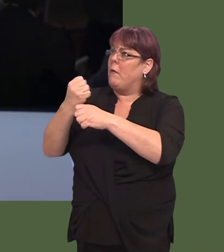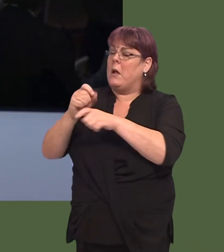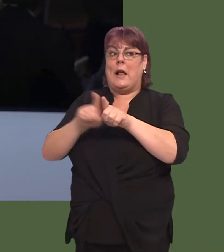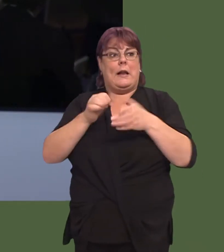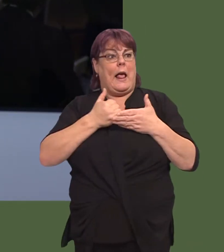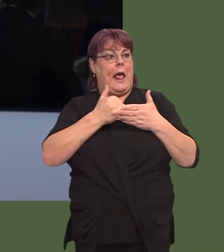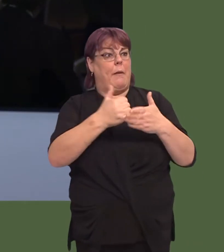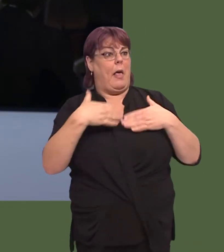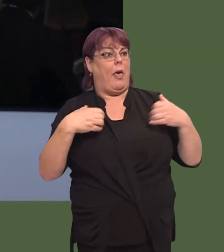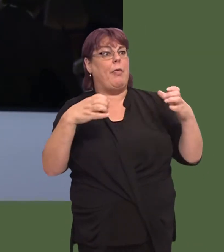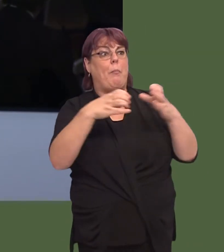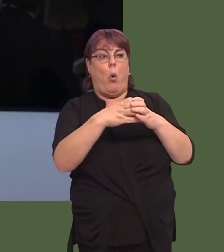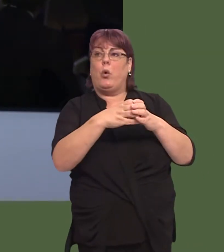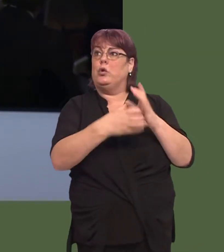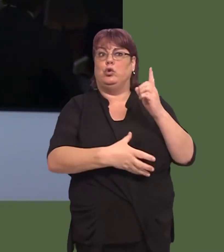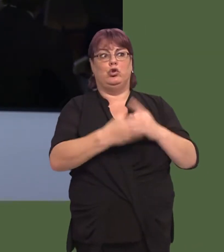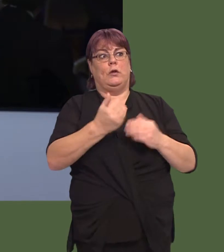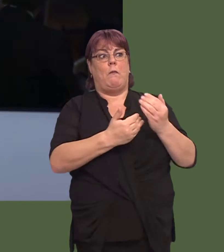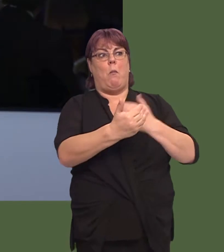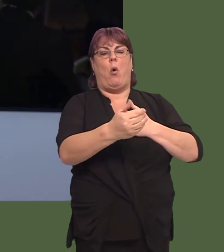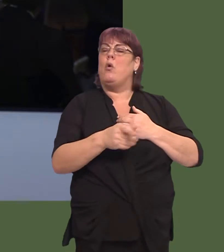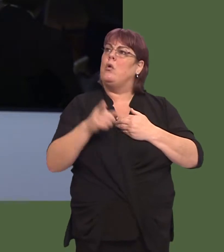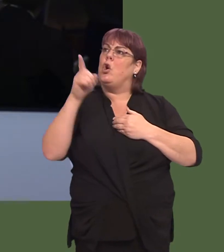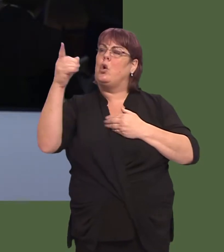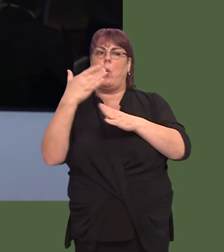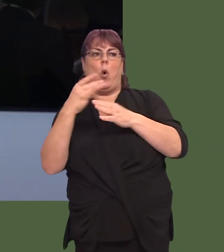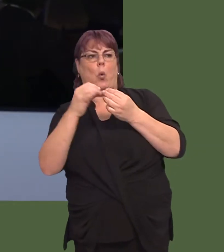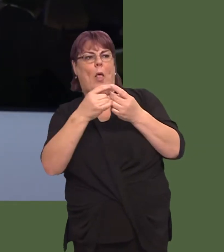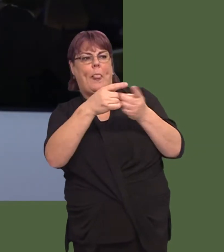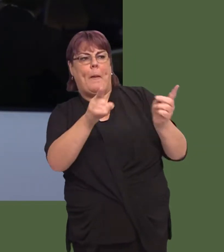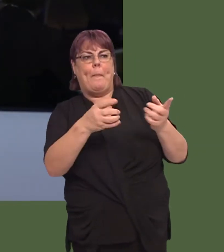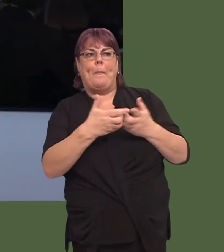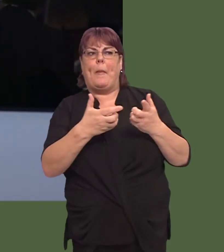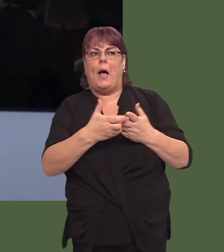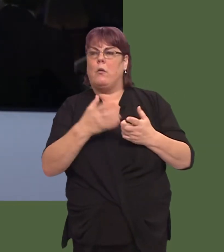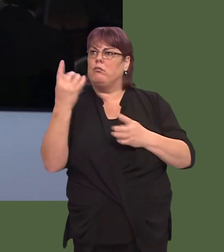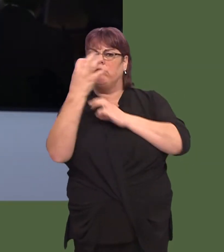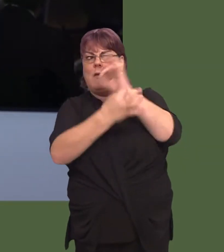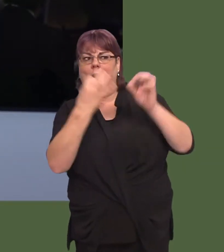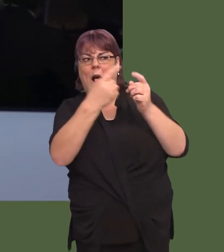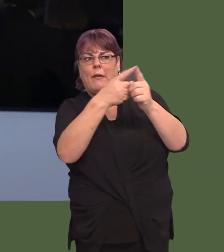How can you, or will you, engage with them and ask them how they can help you achieve more?